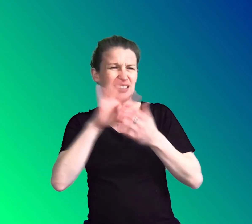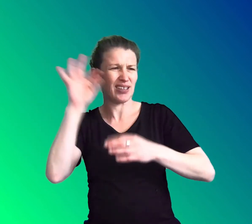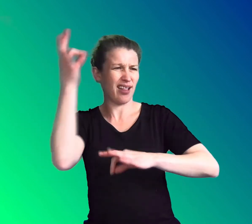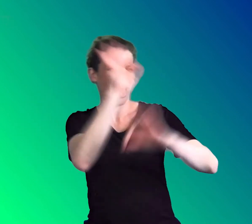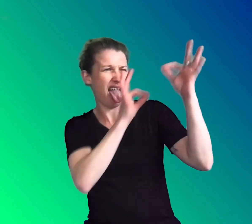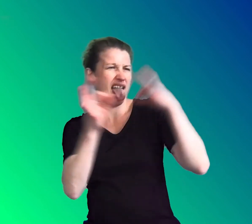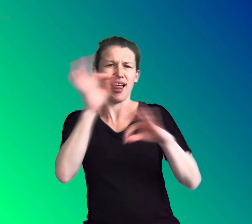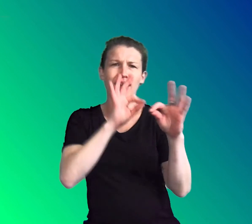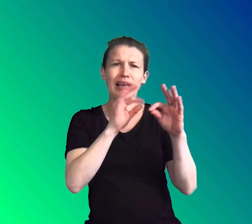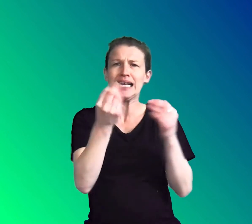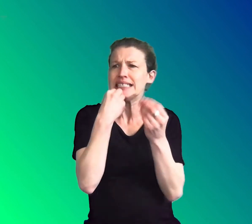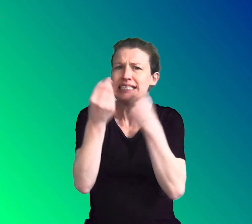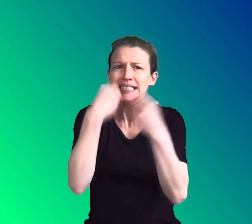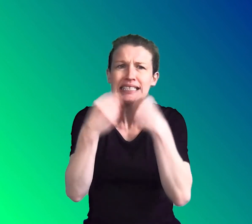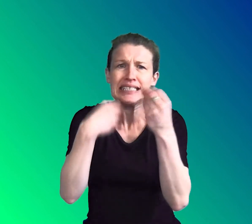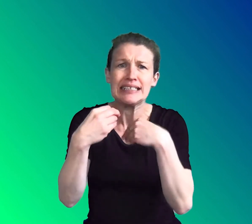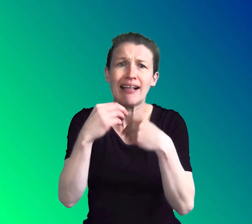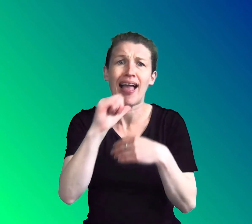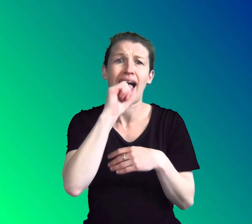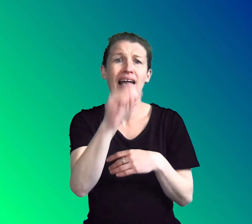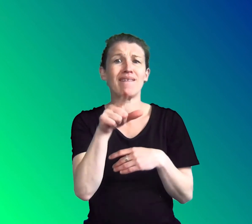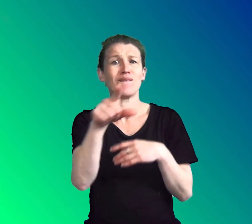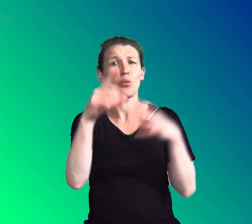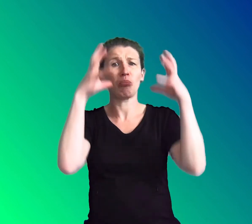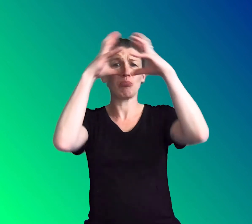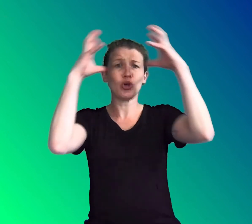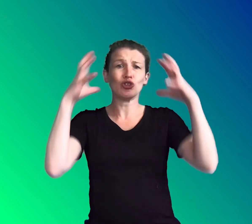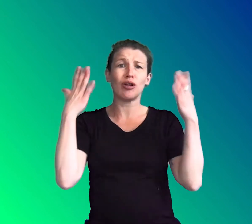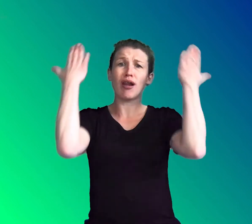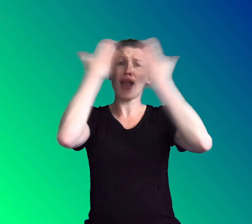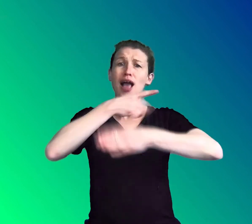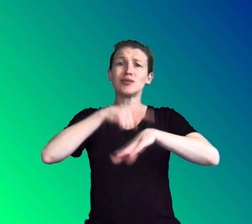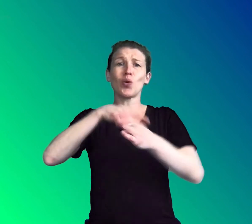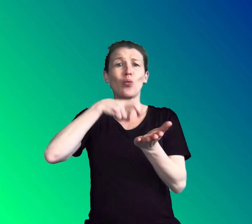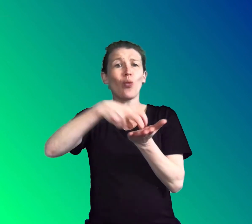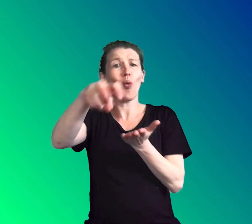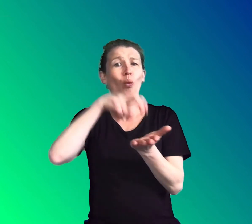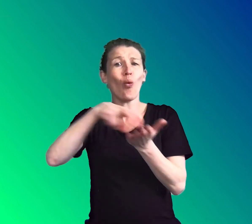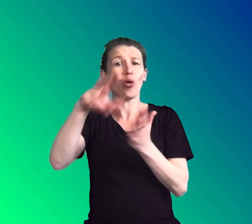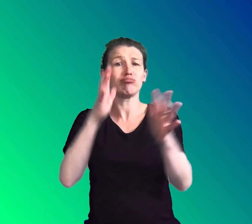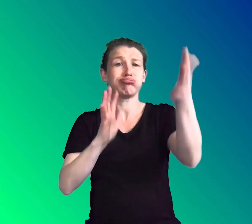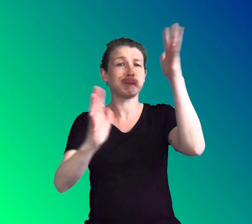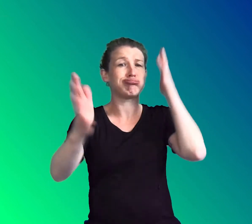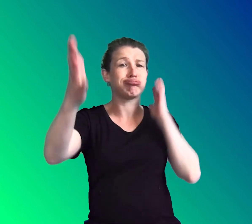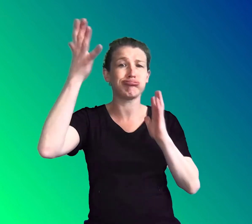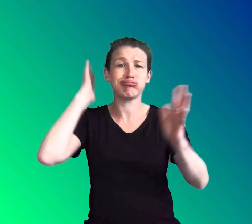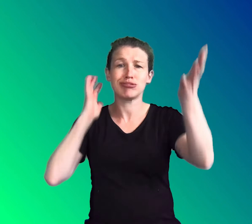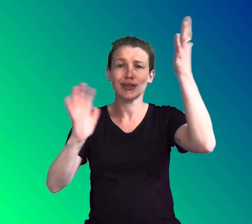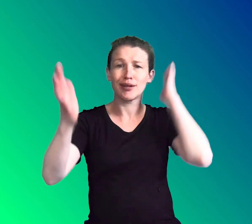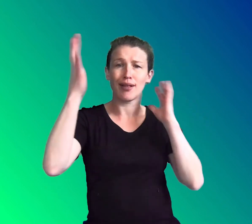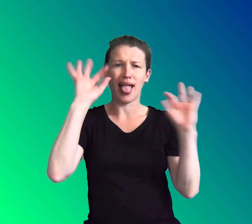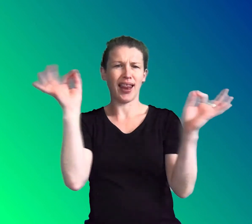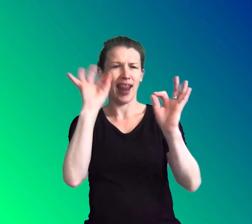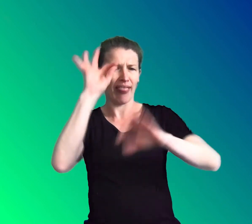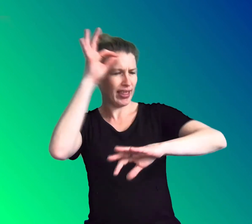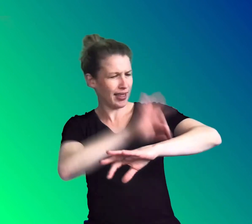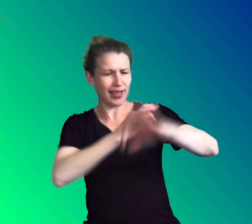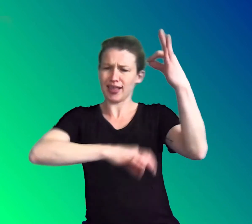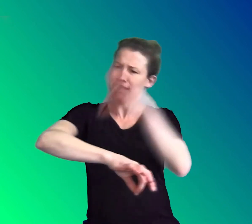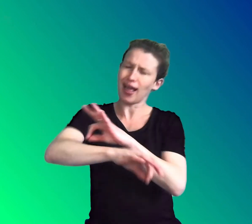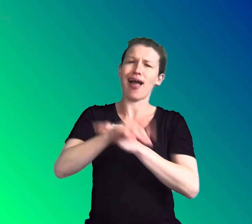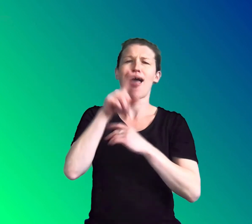which means you can go for your local bushwalk at night time and get fewer itchy bites.